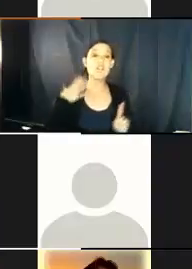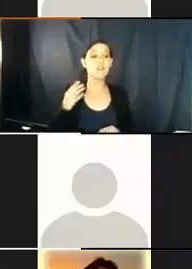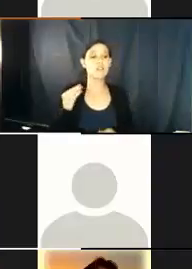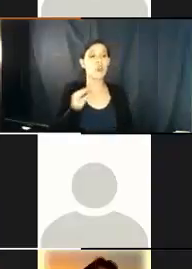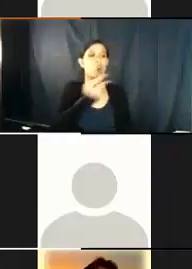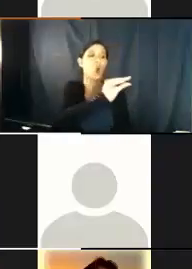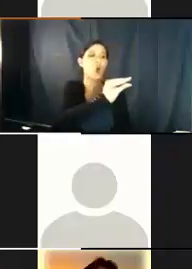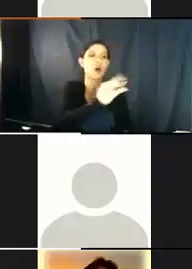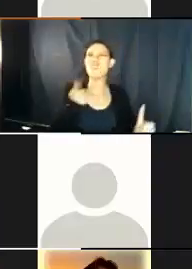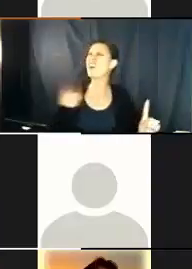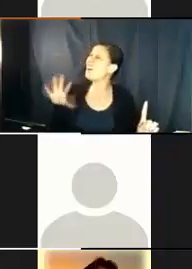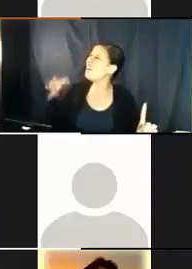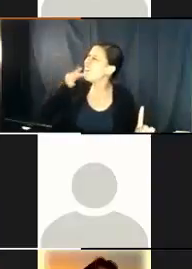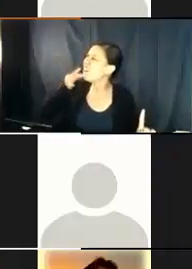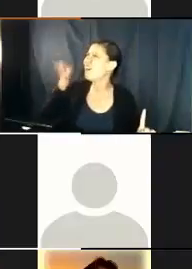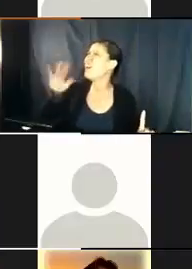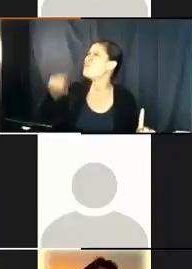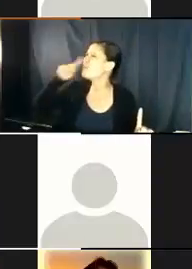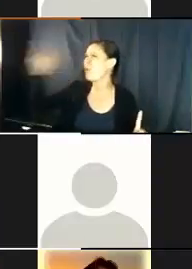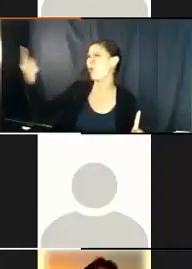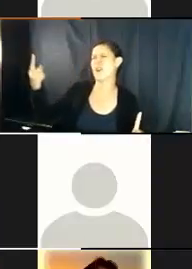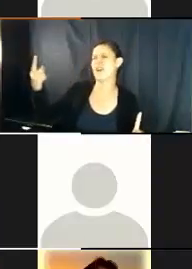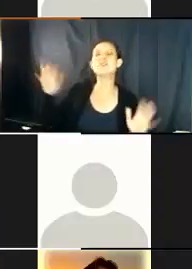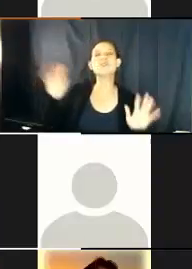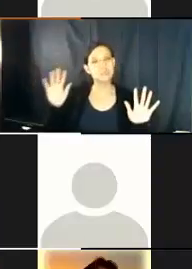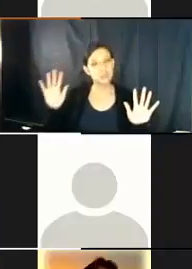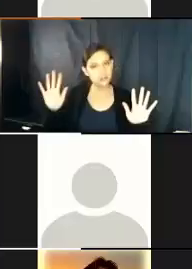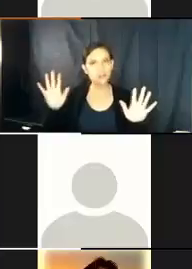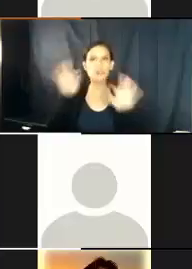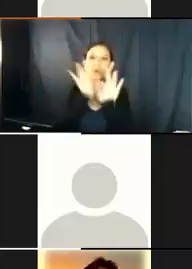So there's a sweet spot in there where we give them enough of what they know combine